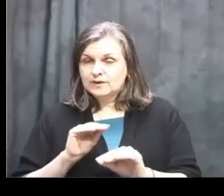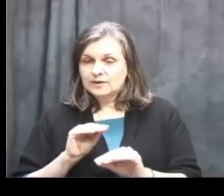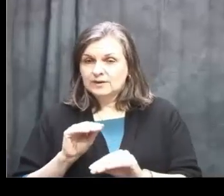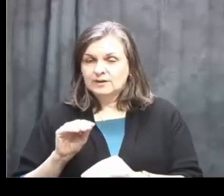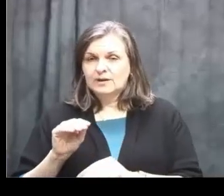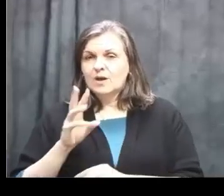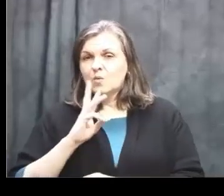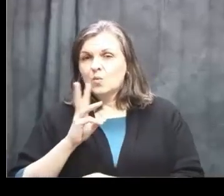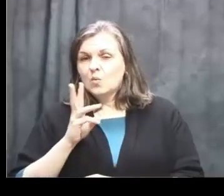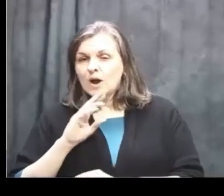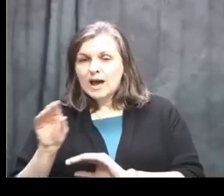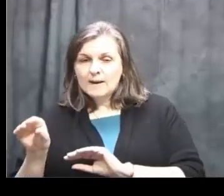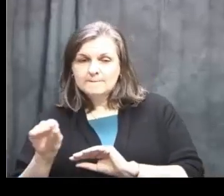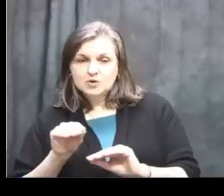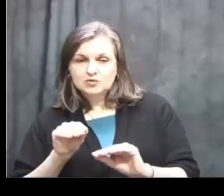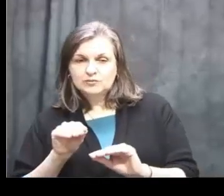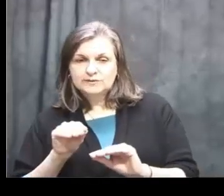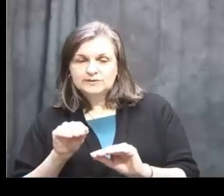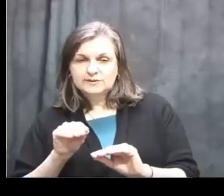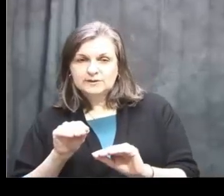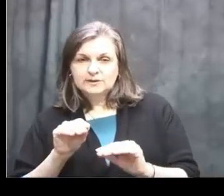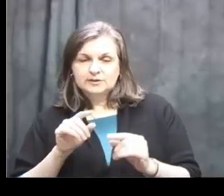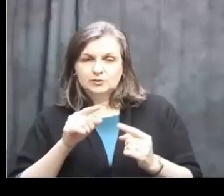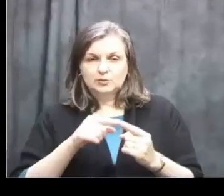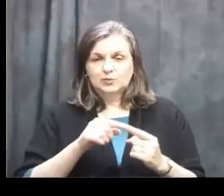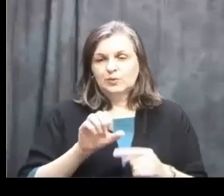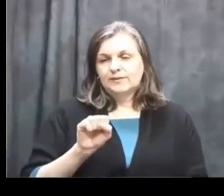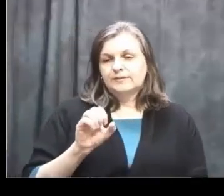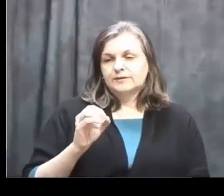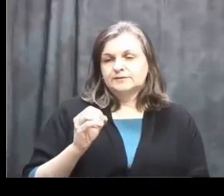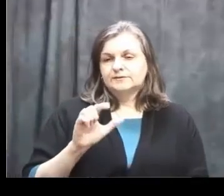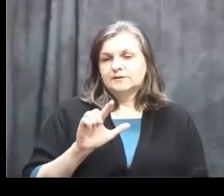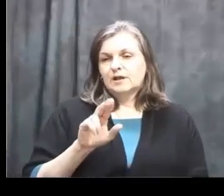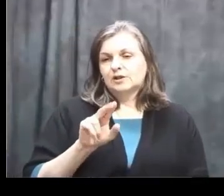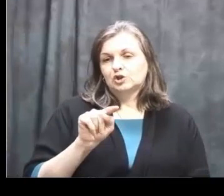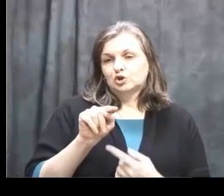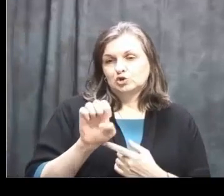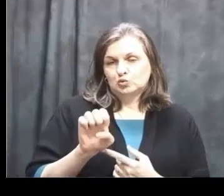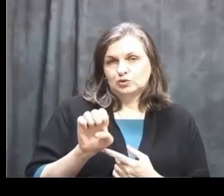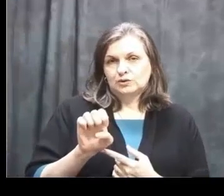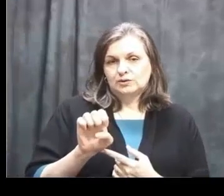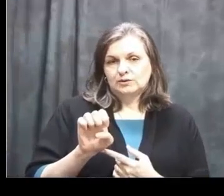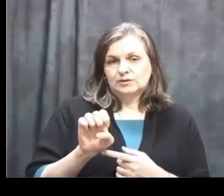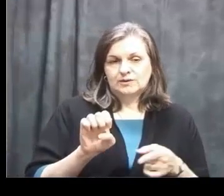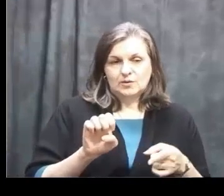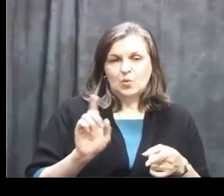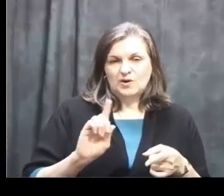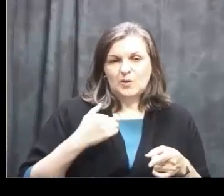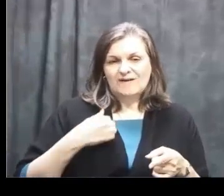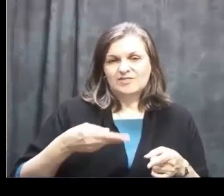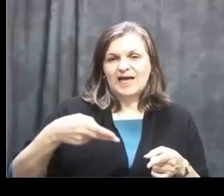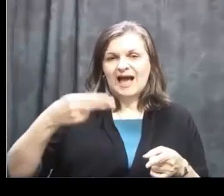and the osmosis will move in that direction of the solute - SOLUTE